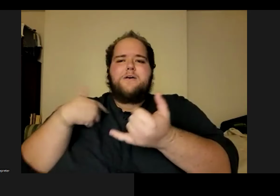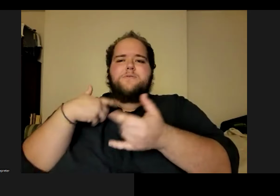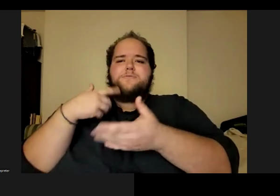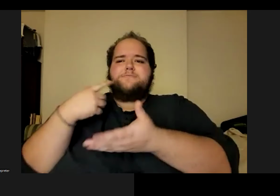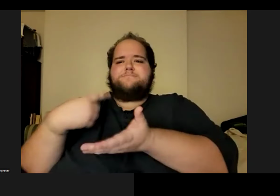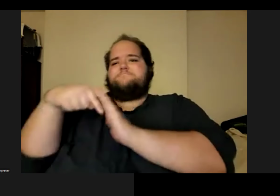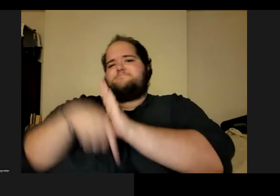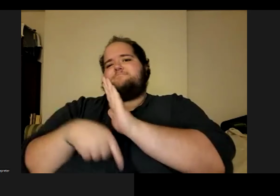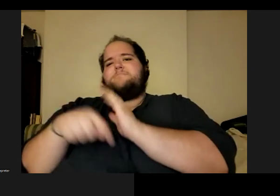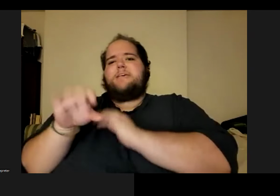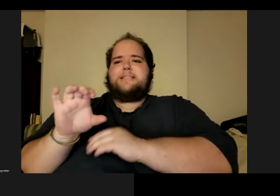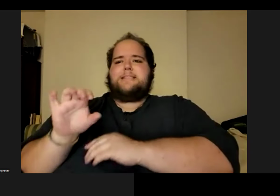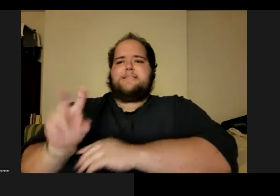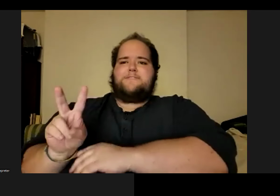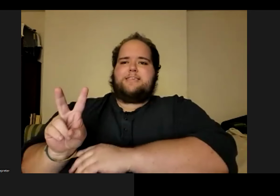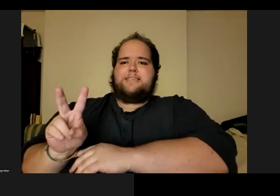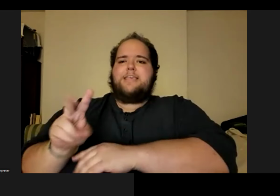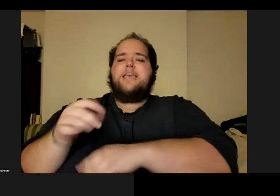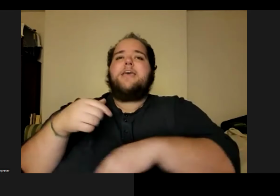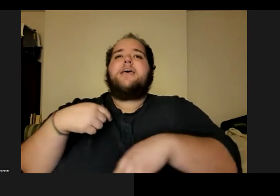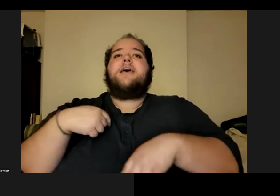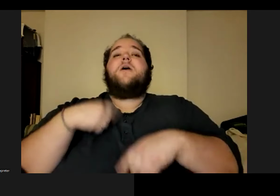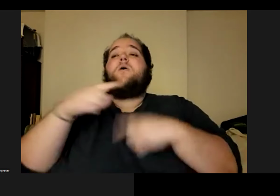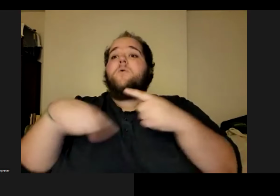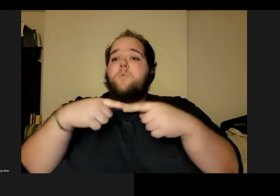When I was thinking of this presentation, I was thinking about